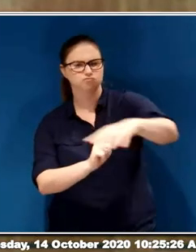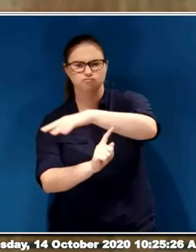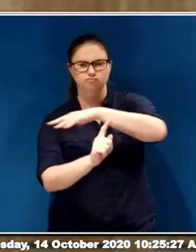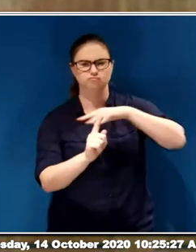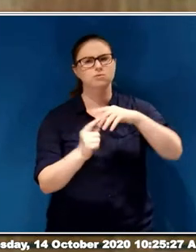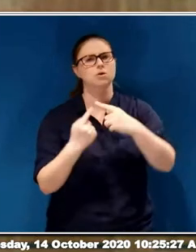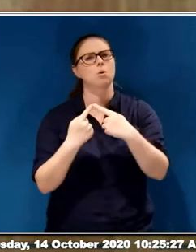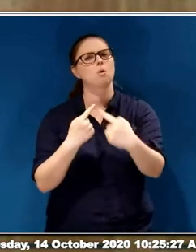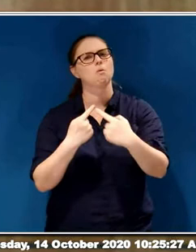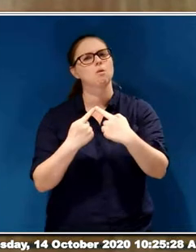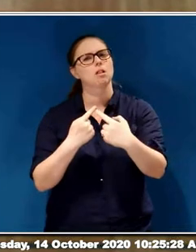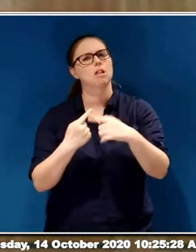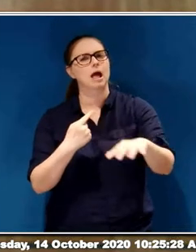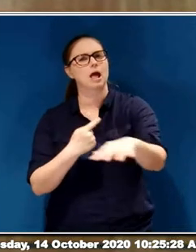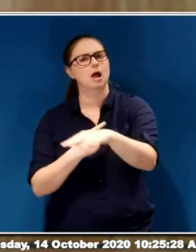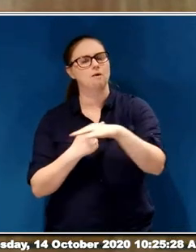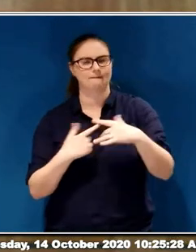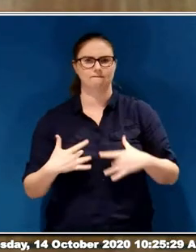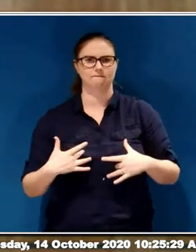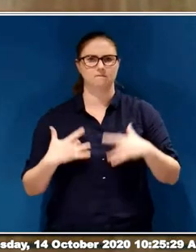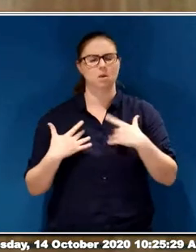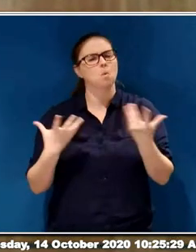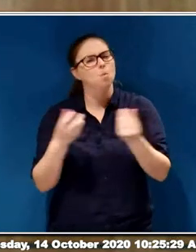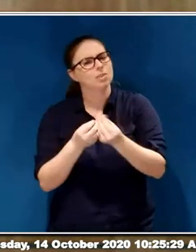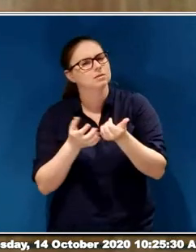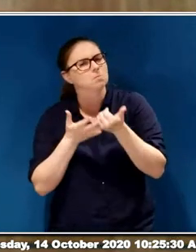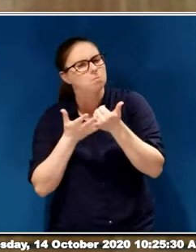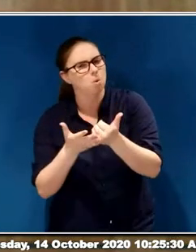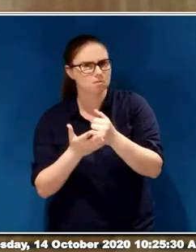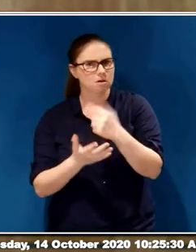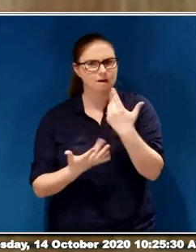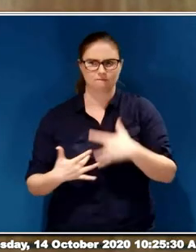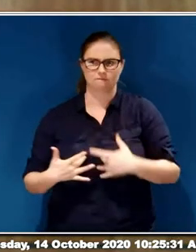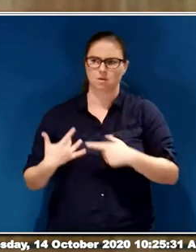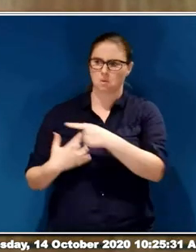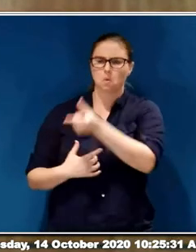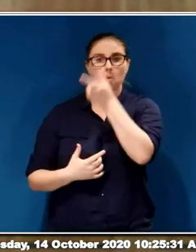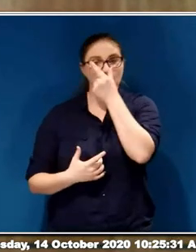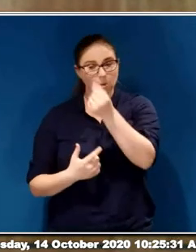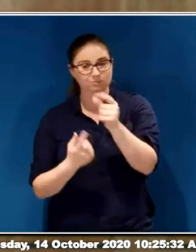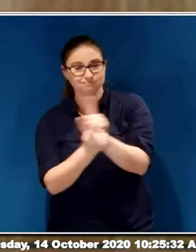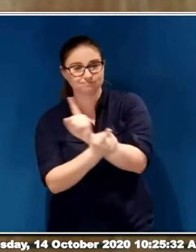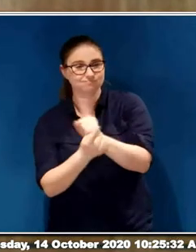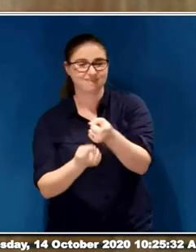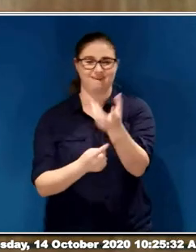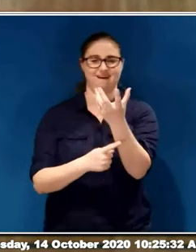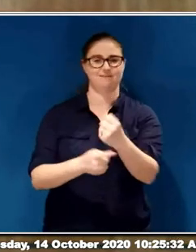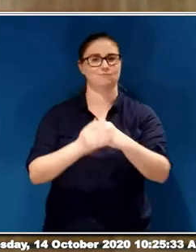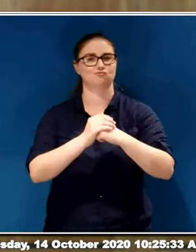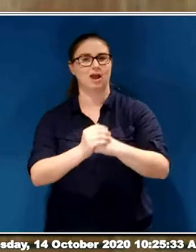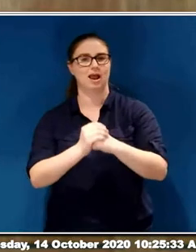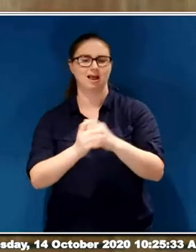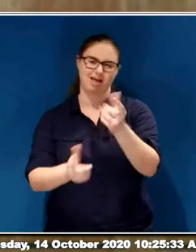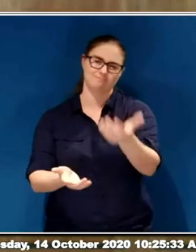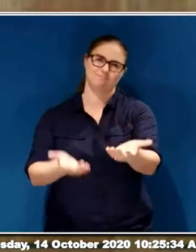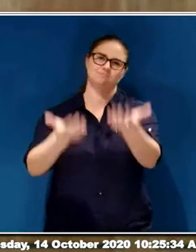teenagers and maybe go and hang out with a friend or have a friend over without having to travel long distances.